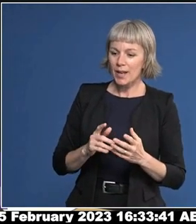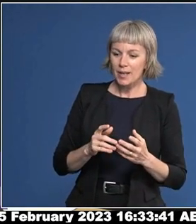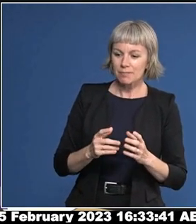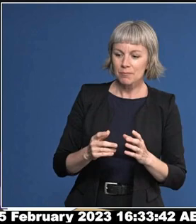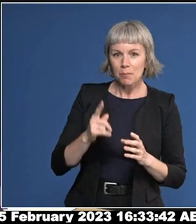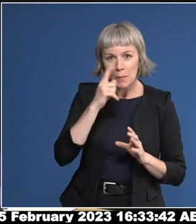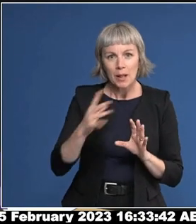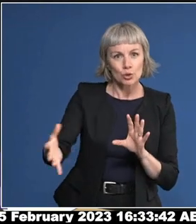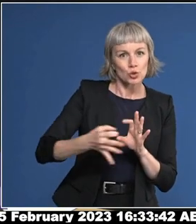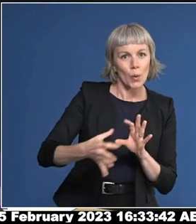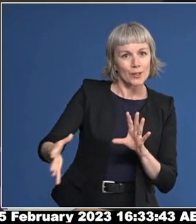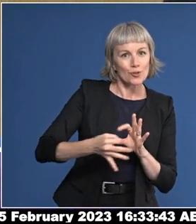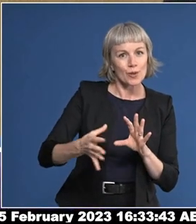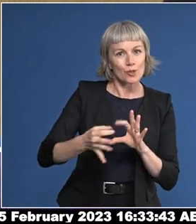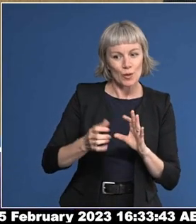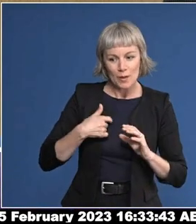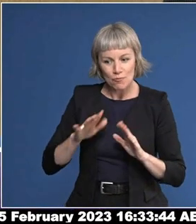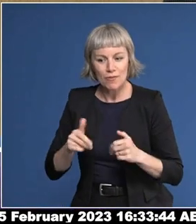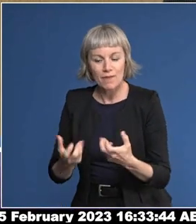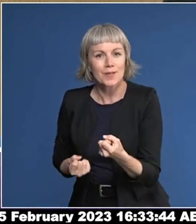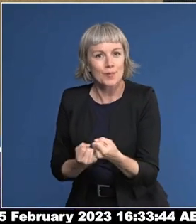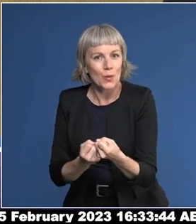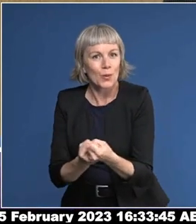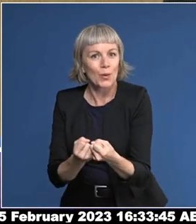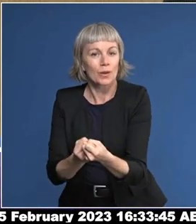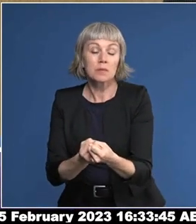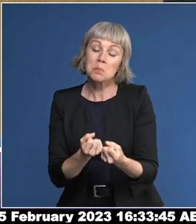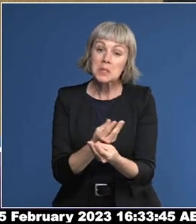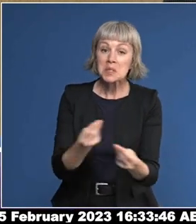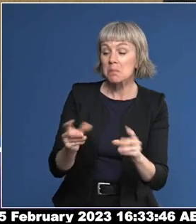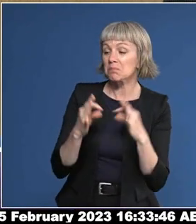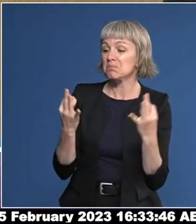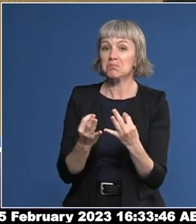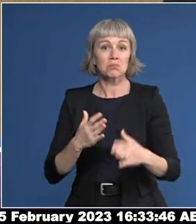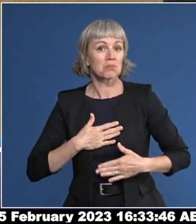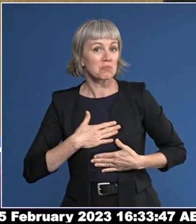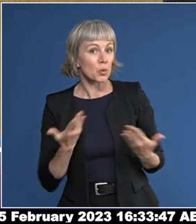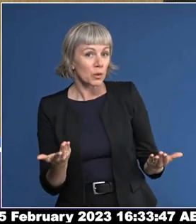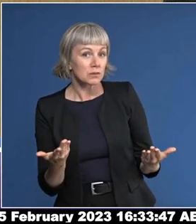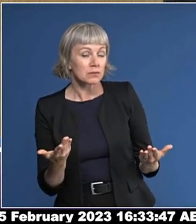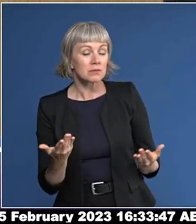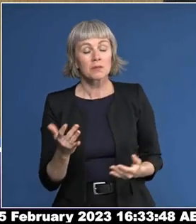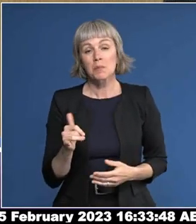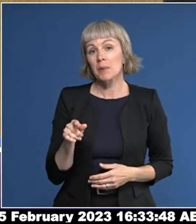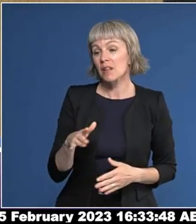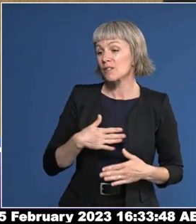But there's a range of reasons why providers might seek not to, including not willing to accept our professional standards of practice.